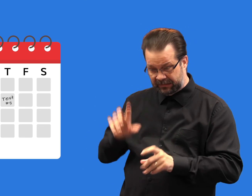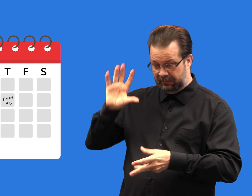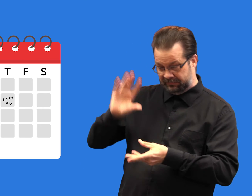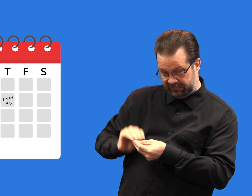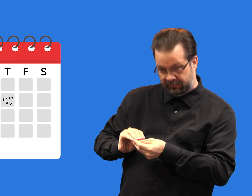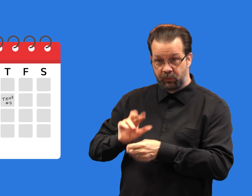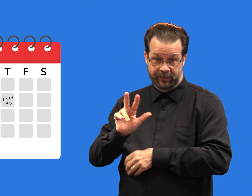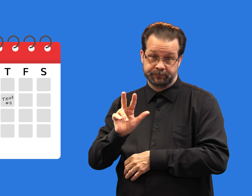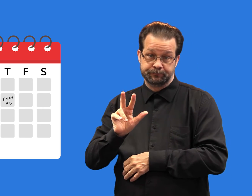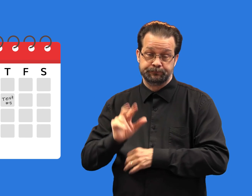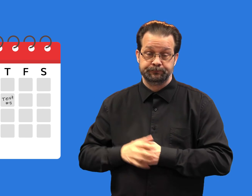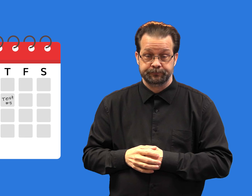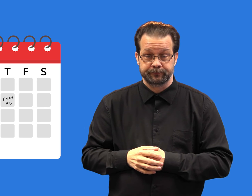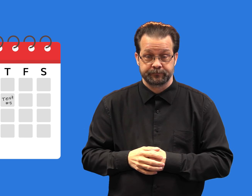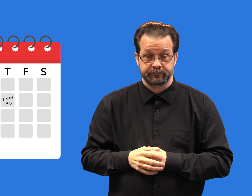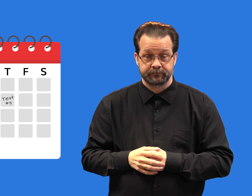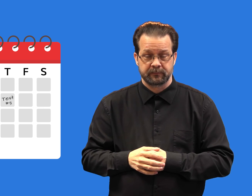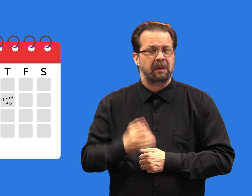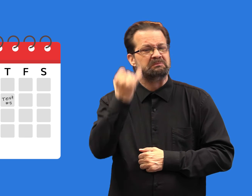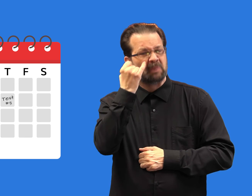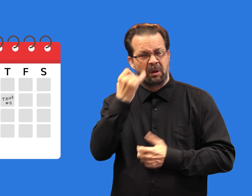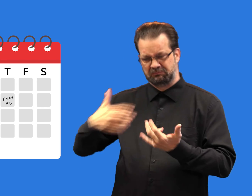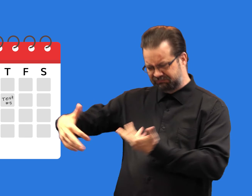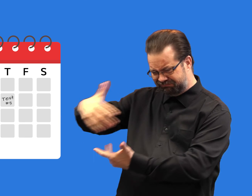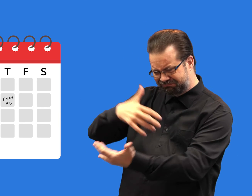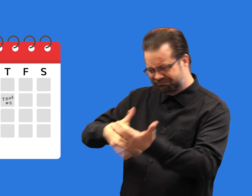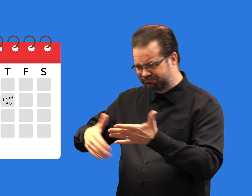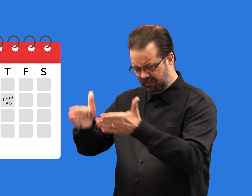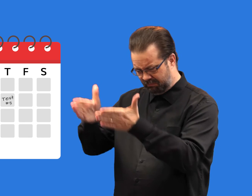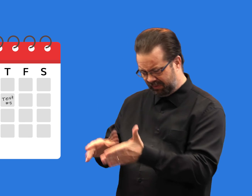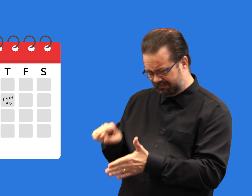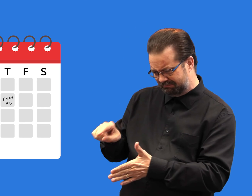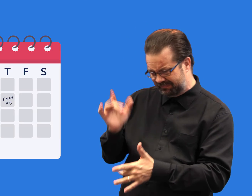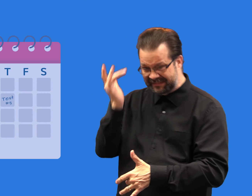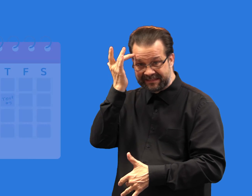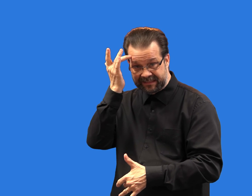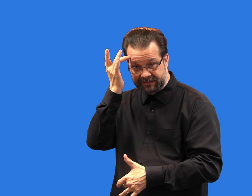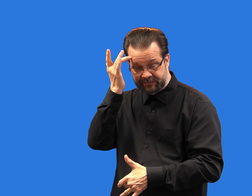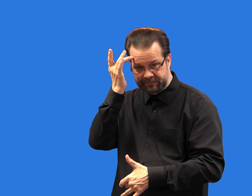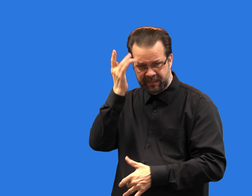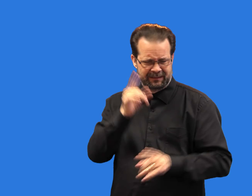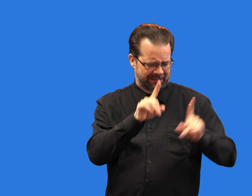for a total of 3 negative tests. If you’ve spent time around someone who has COVID-19,